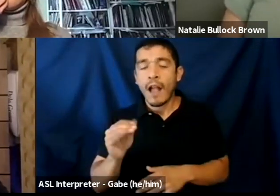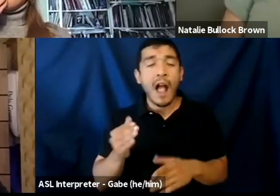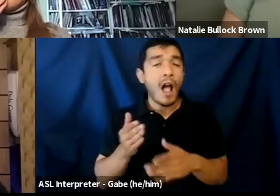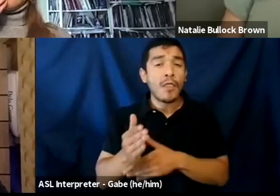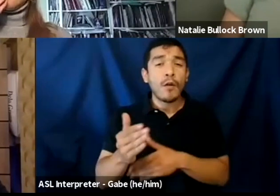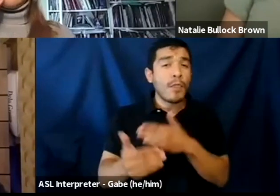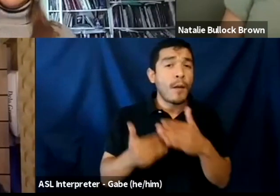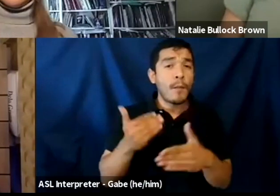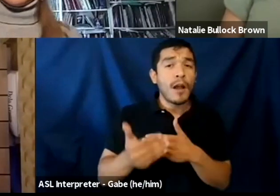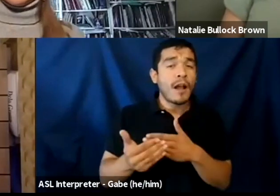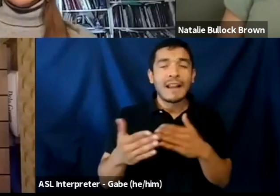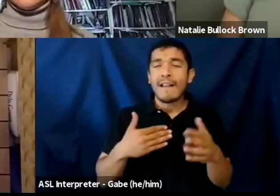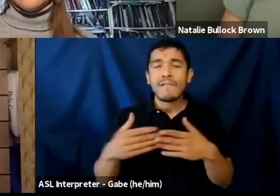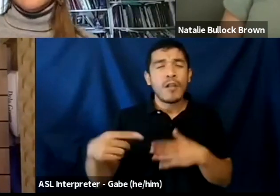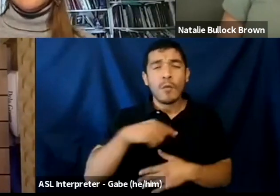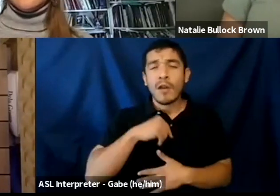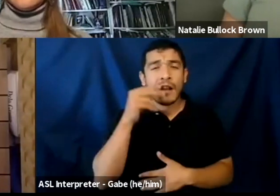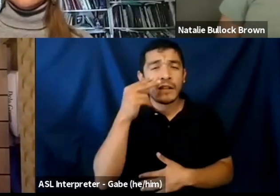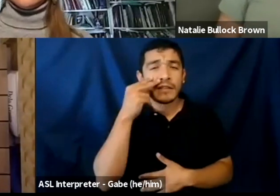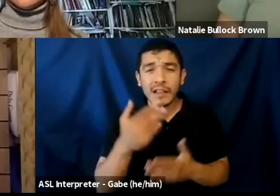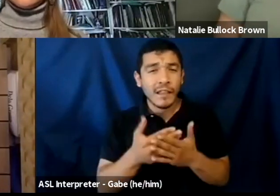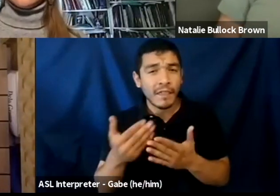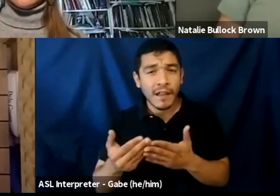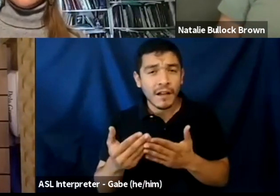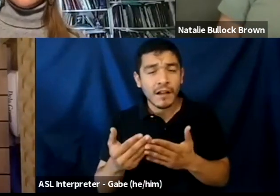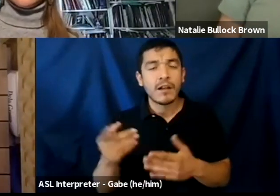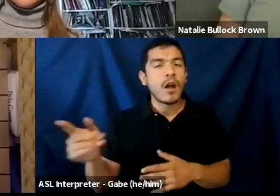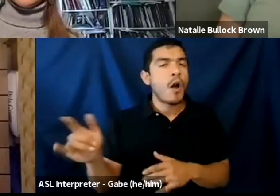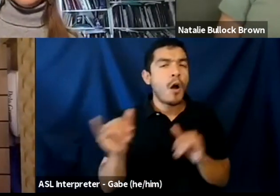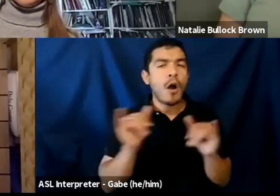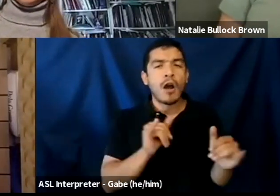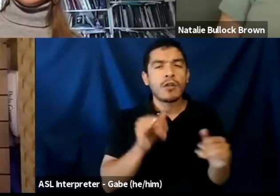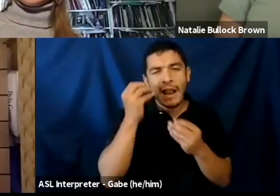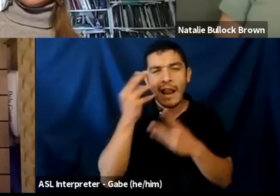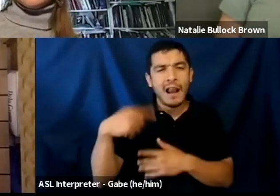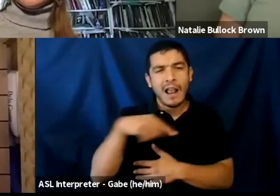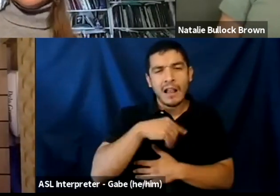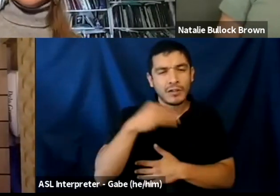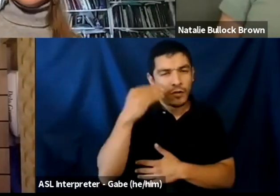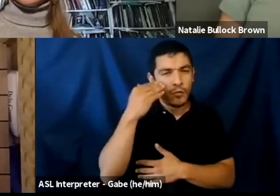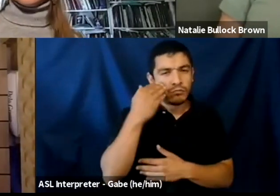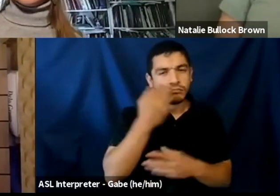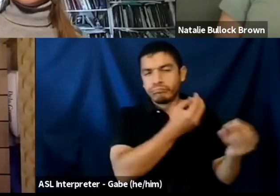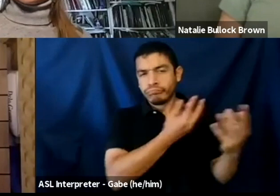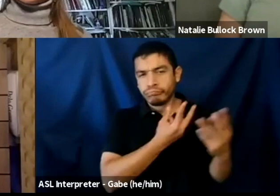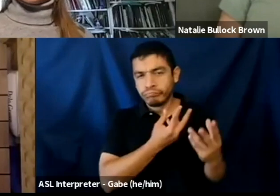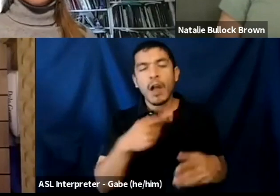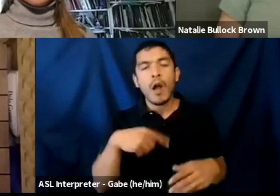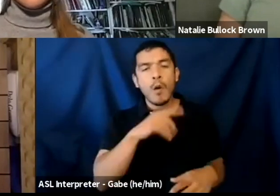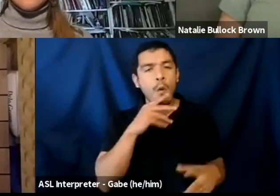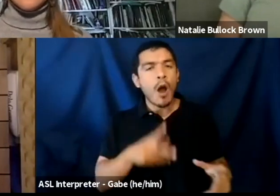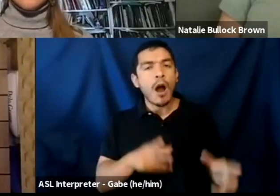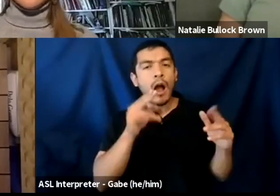although we didn't see things, they were always letting us know like, "Hey, we're gonna cut out this part. "Initially, we thought we would have it."